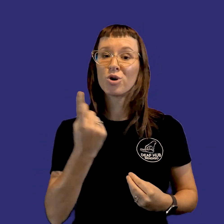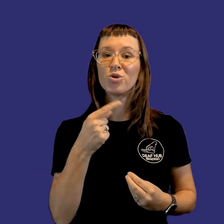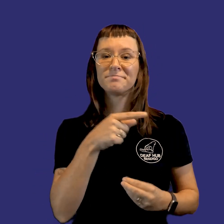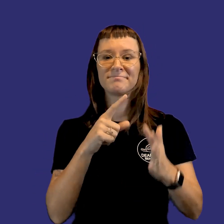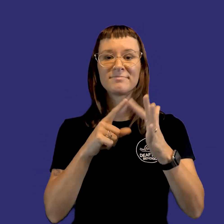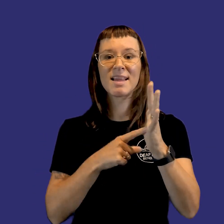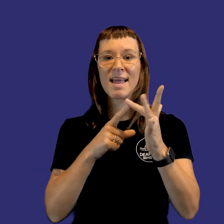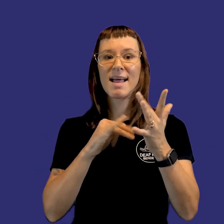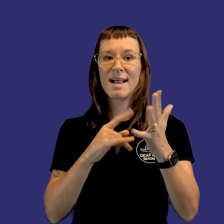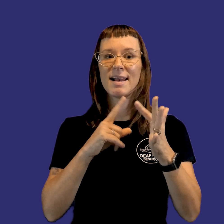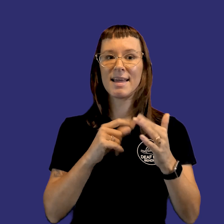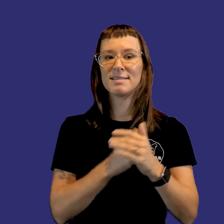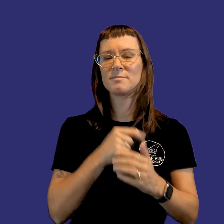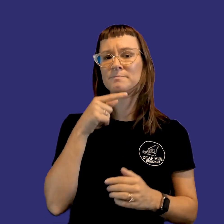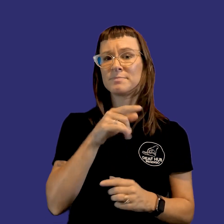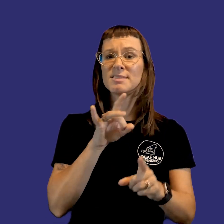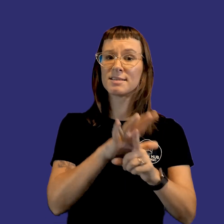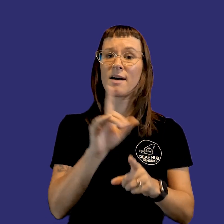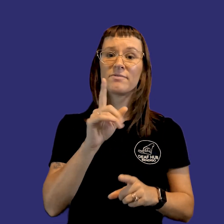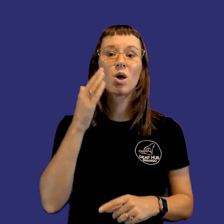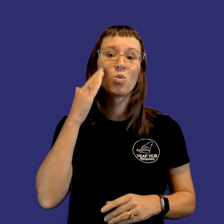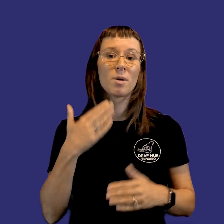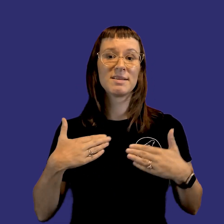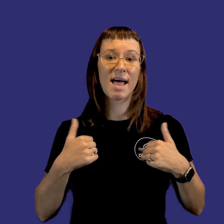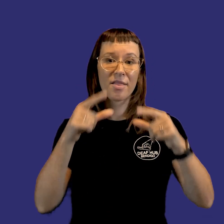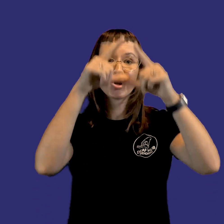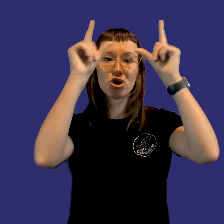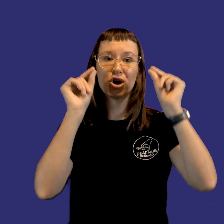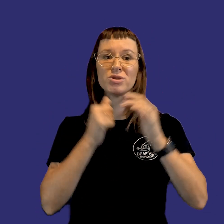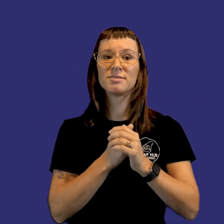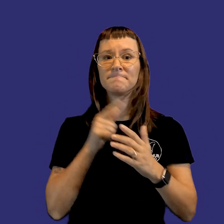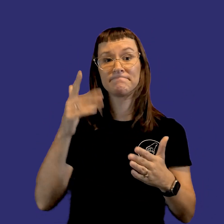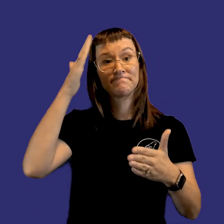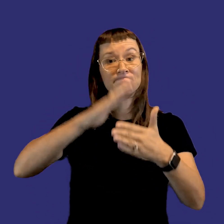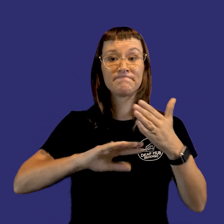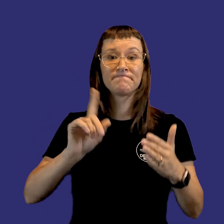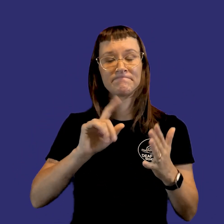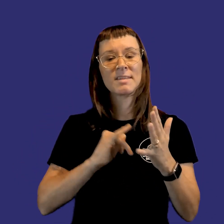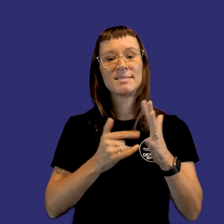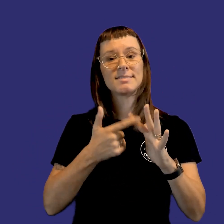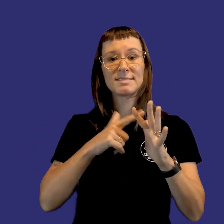Beside me is Elise our women's health nurse at Women's Health Loddon Mallee who specializes in sexual and reproductive health.